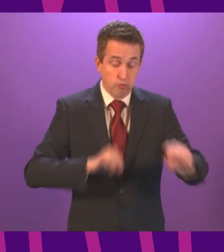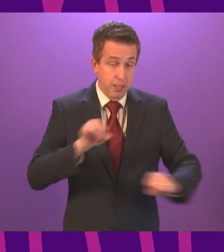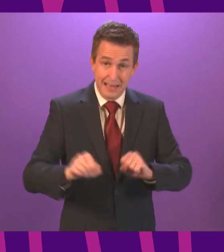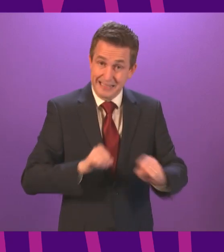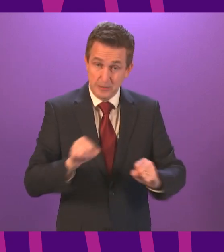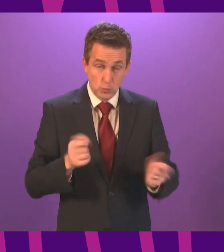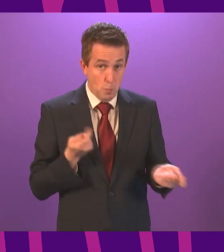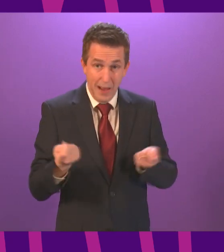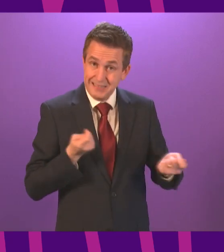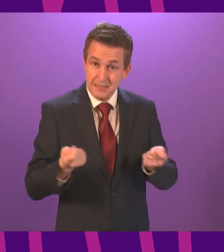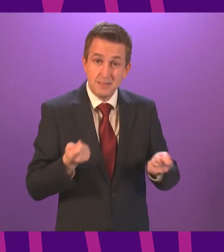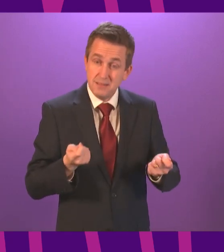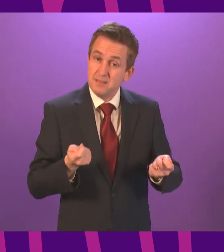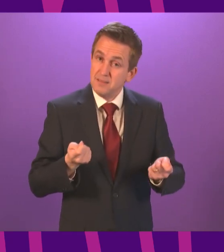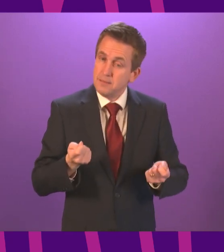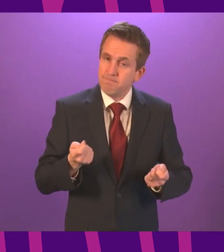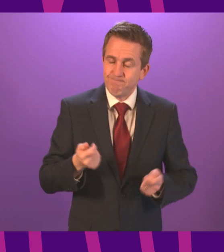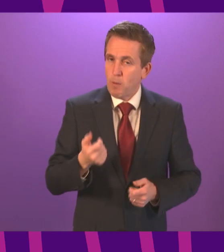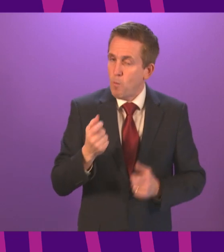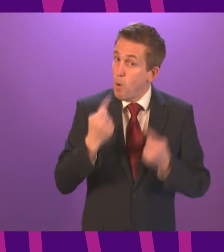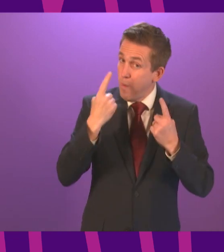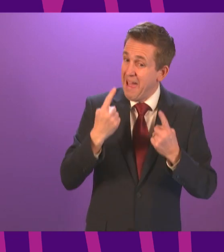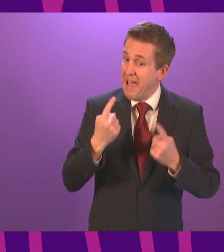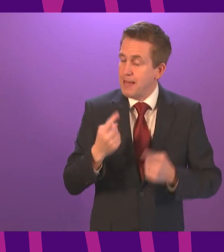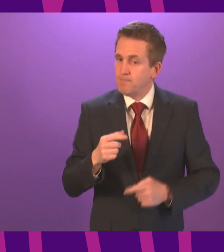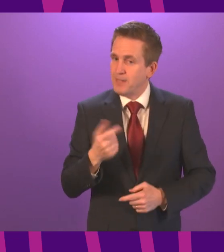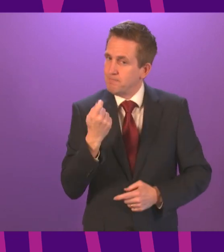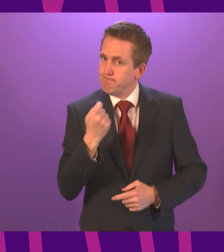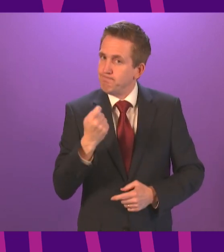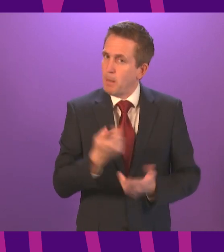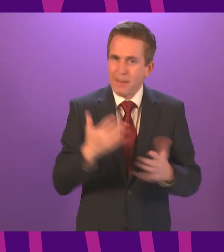of mass job losses. We must also not forget about people on zero-hours contracts who did